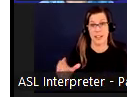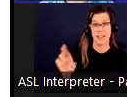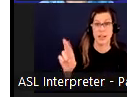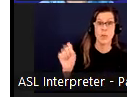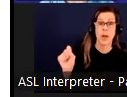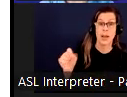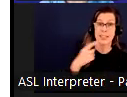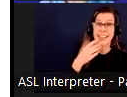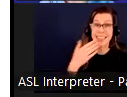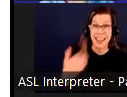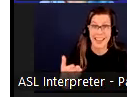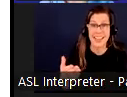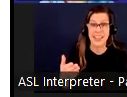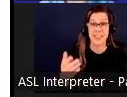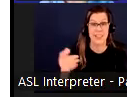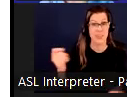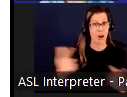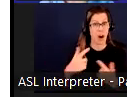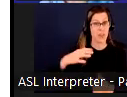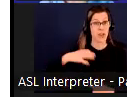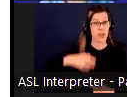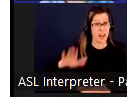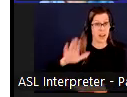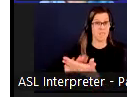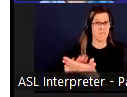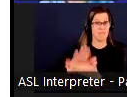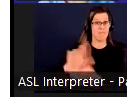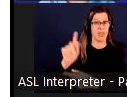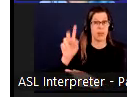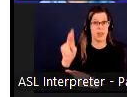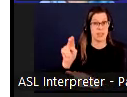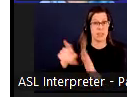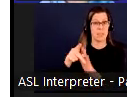And if this is all the credit goes to Kristen and the the policy and technical